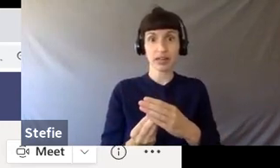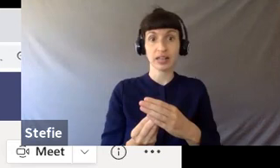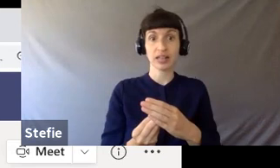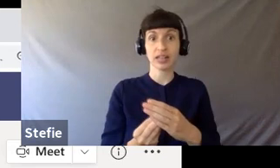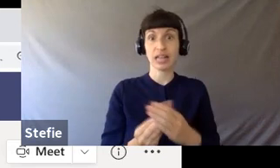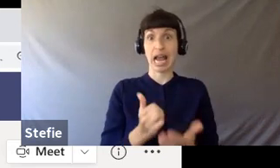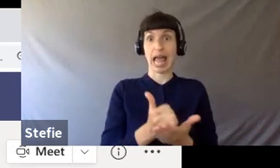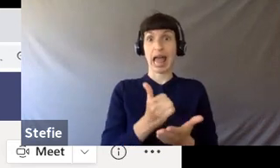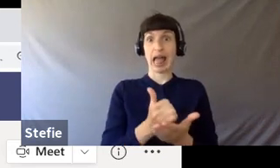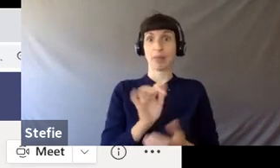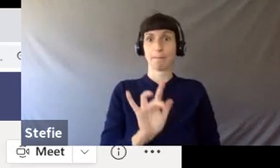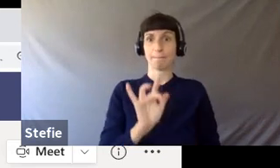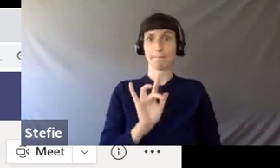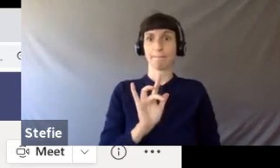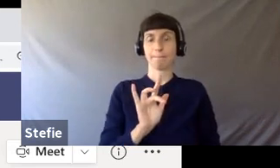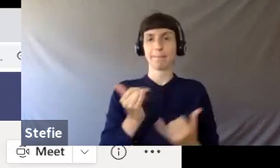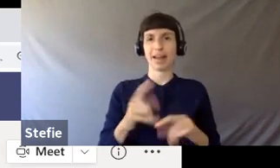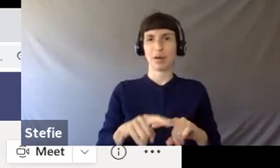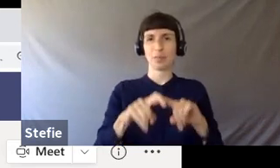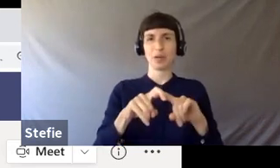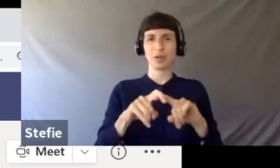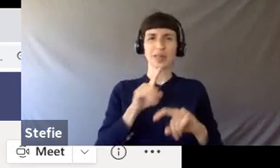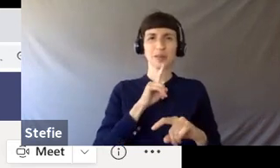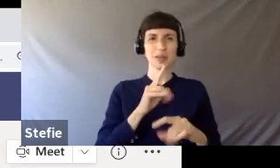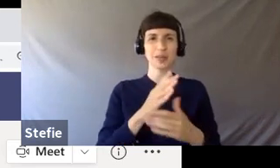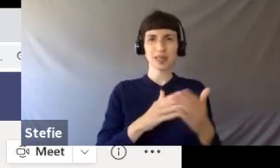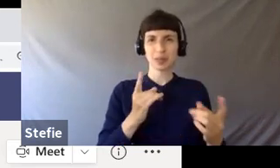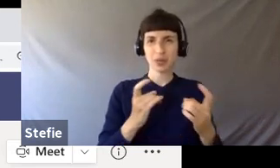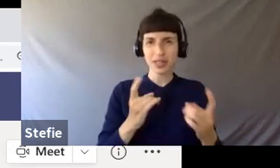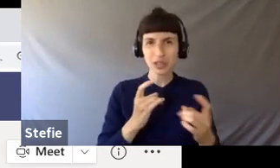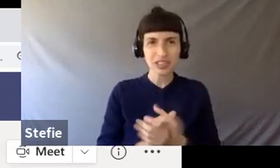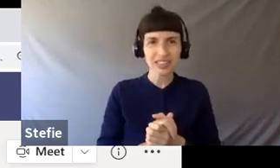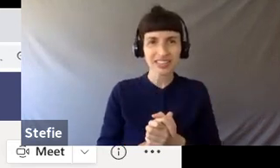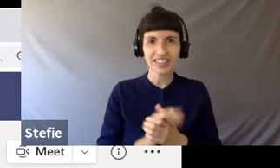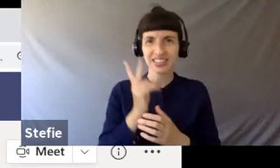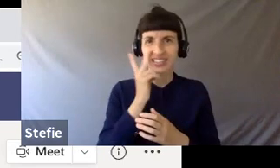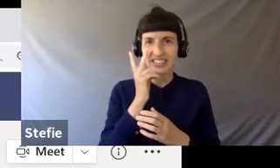once again at the help button. If you lose it, you can click the